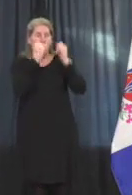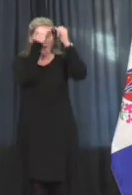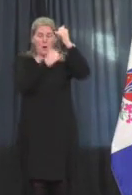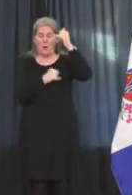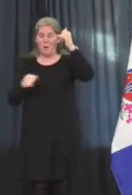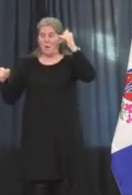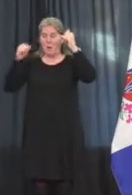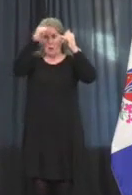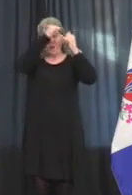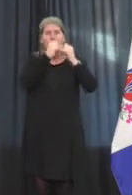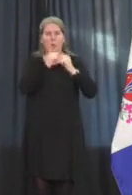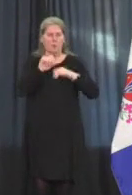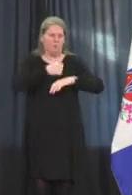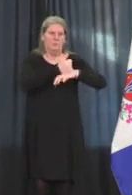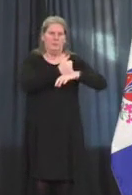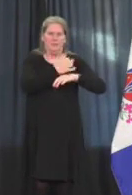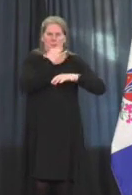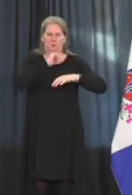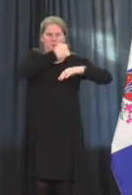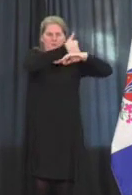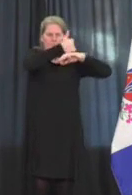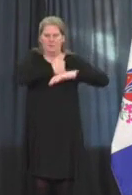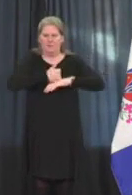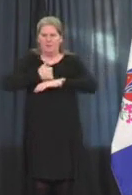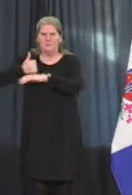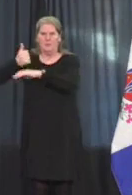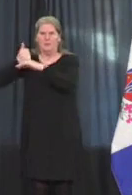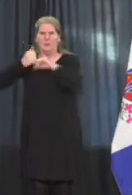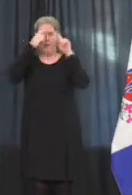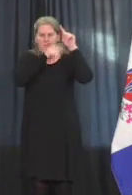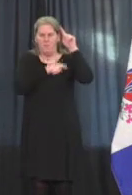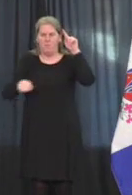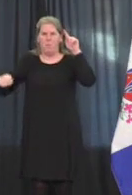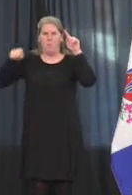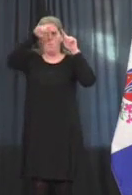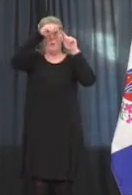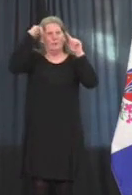OPERATIONAL IN THE COMING DAYS. ENFORCEMENT OFFICERS WILL BE